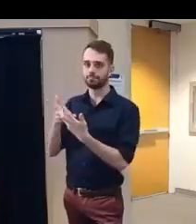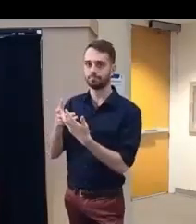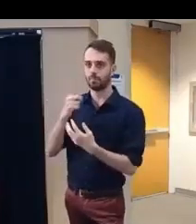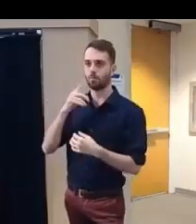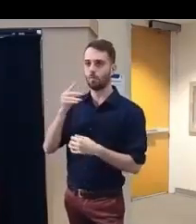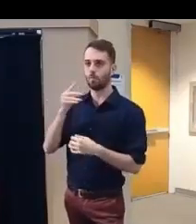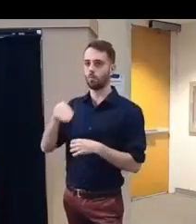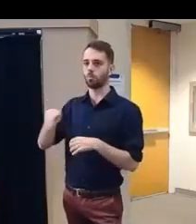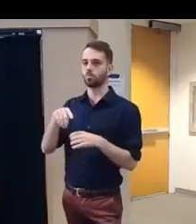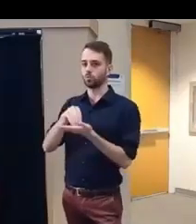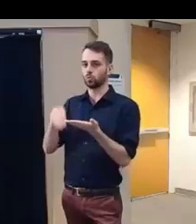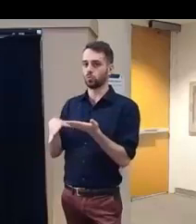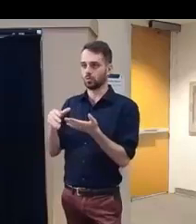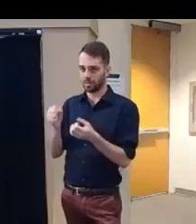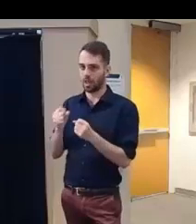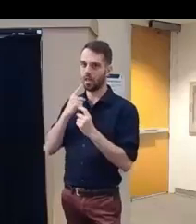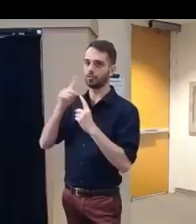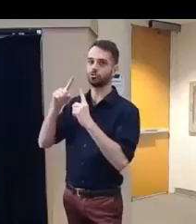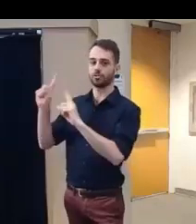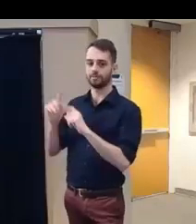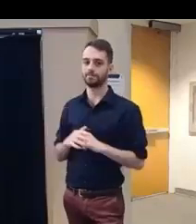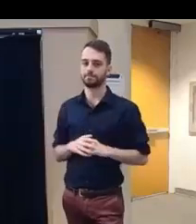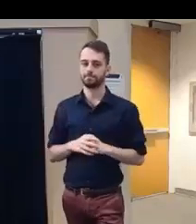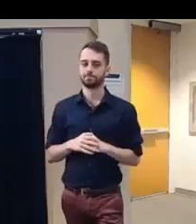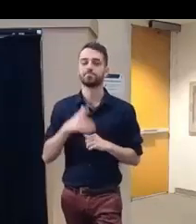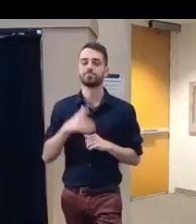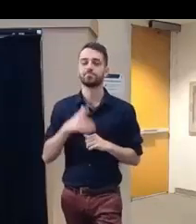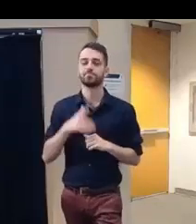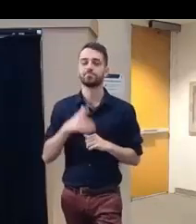so this is just a little bit of a kind of a joke in the beginning so are your evaluations